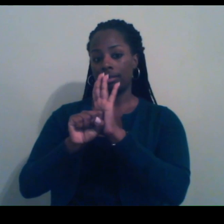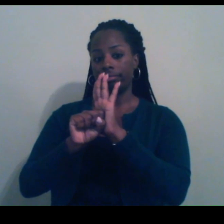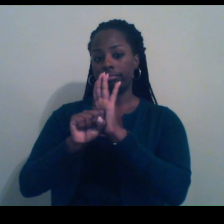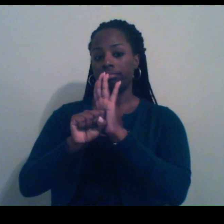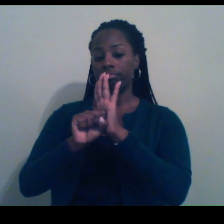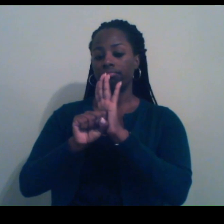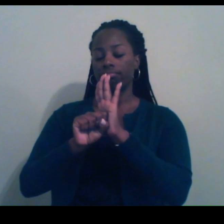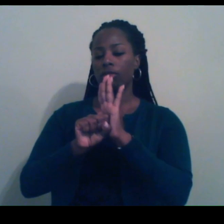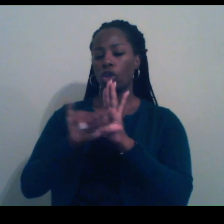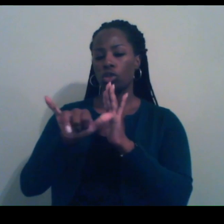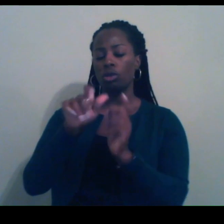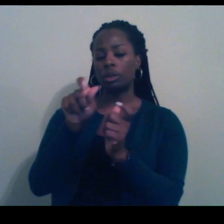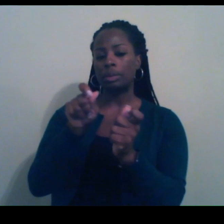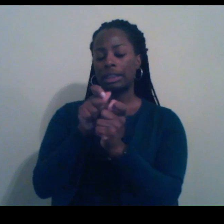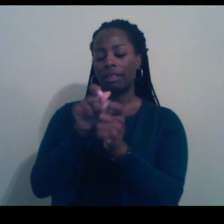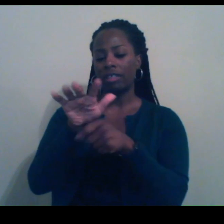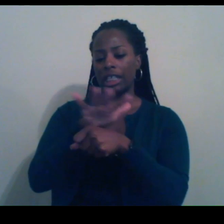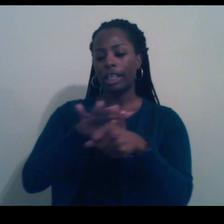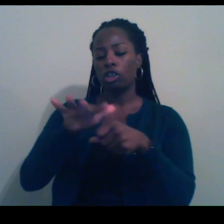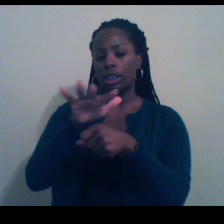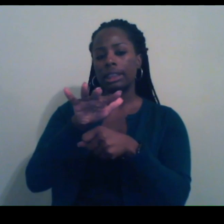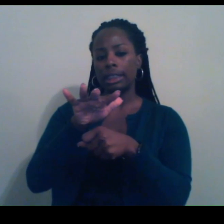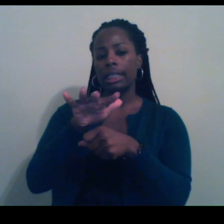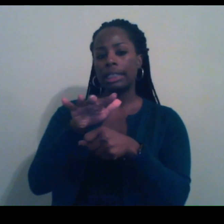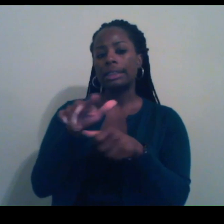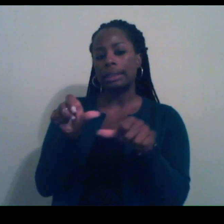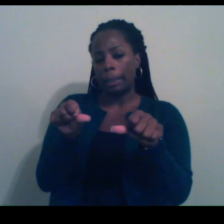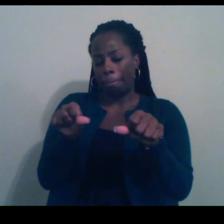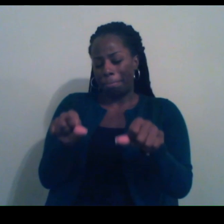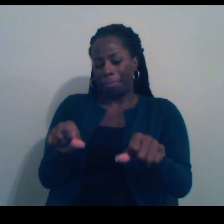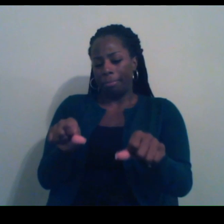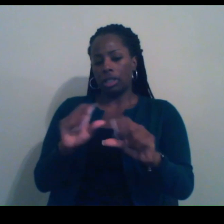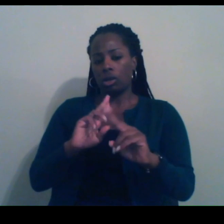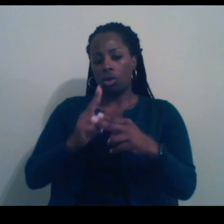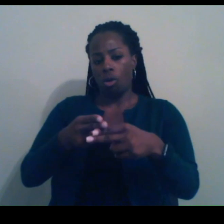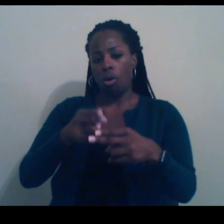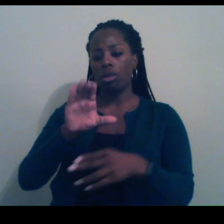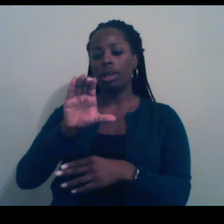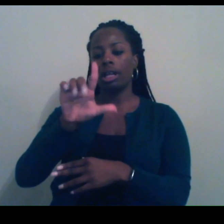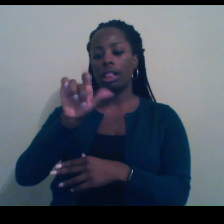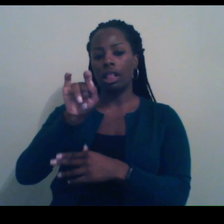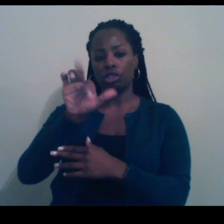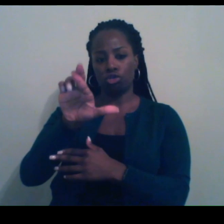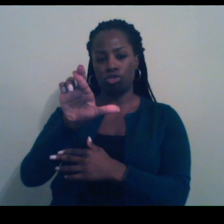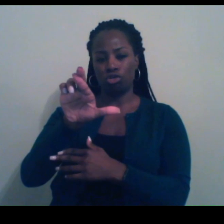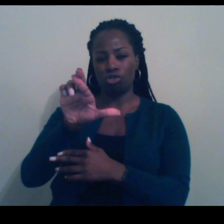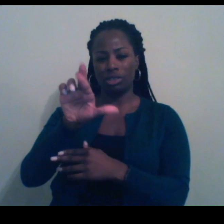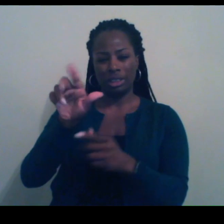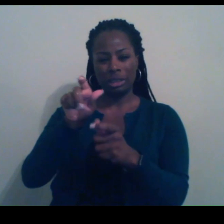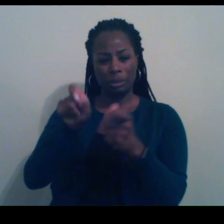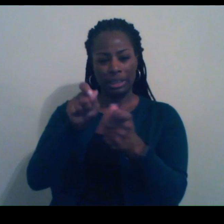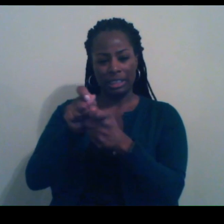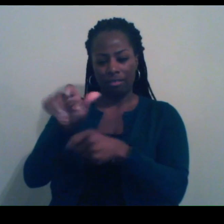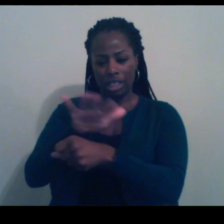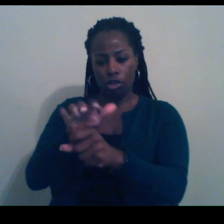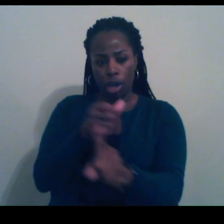the experts tell us could potentially be a cluster in those communities